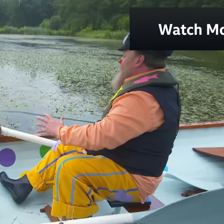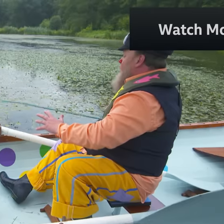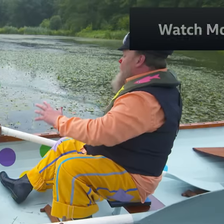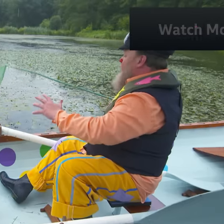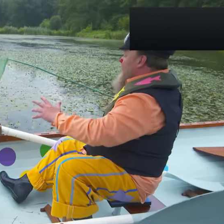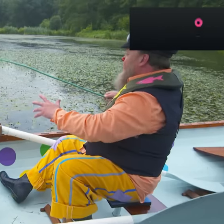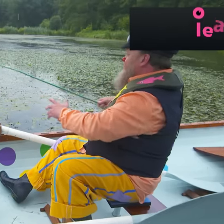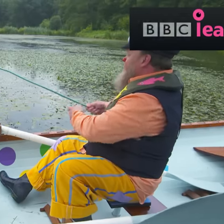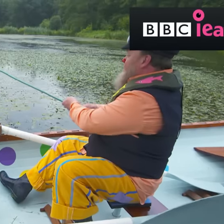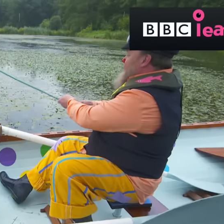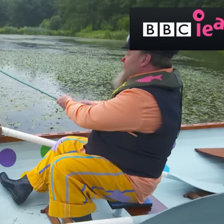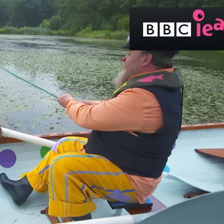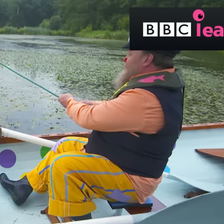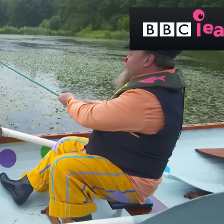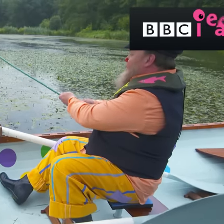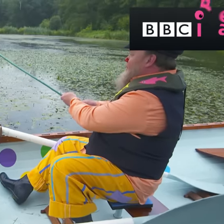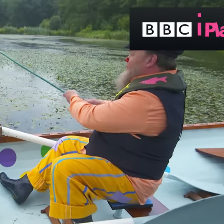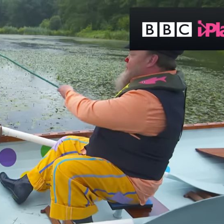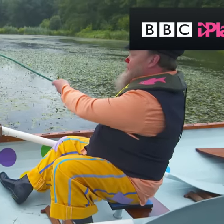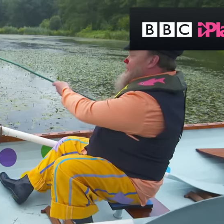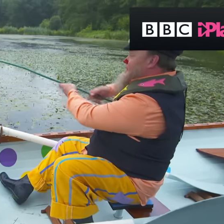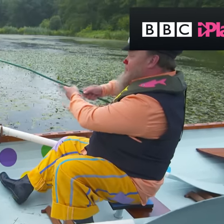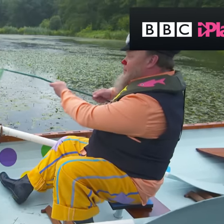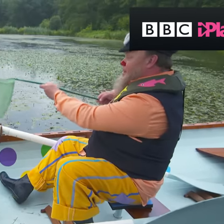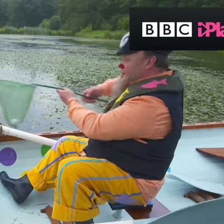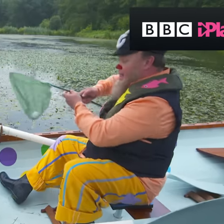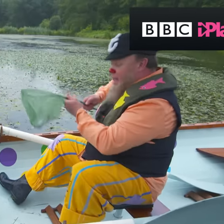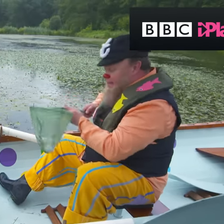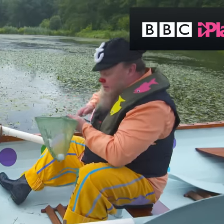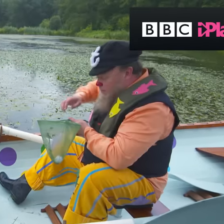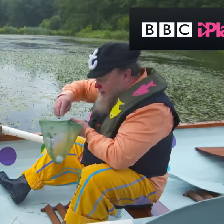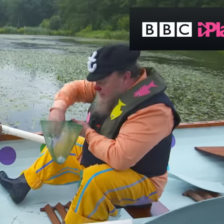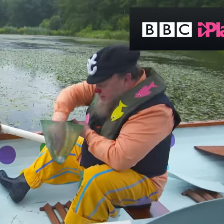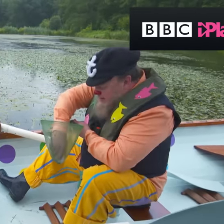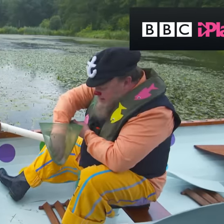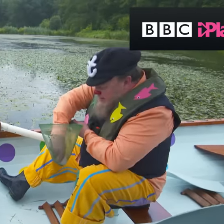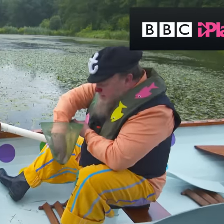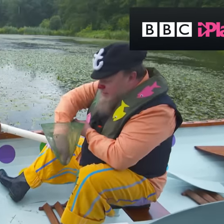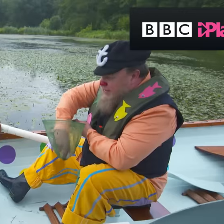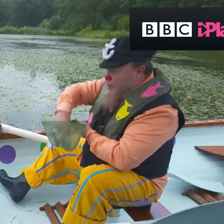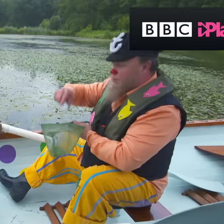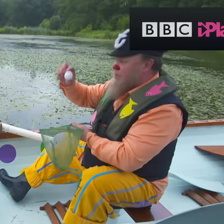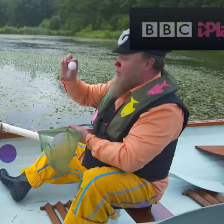oh hang on a minute i've caught something oh it's a big one oh hang on a minute a golf ball